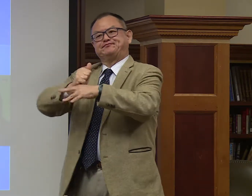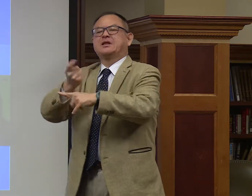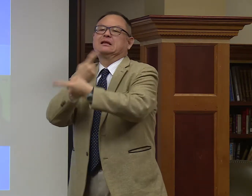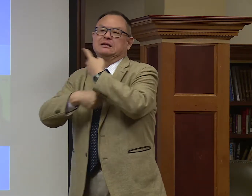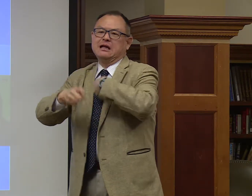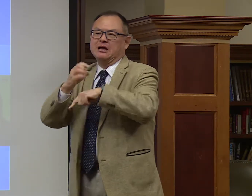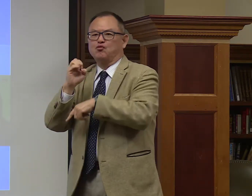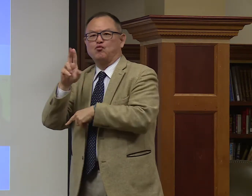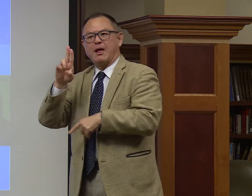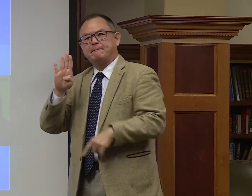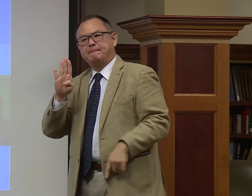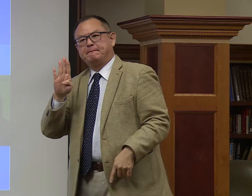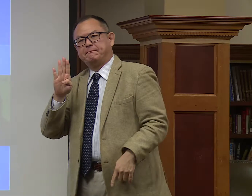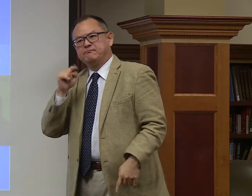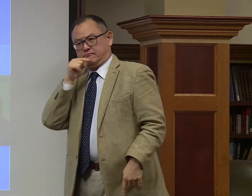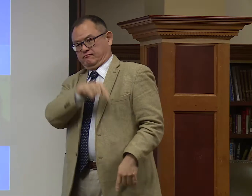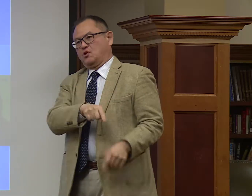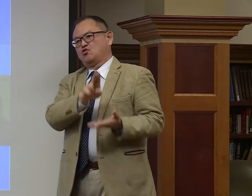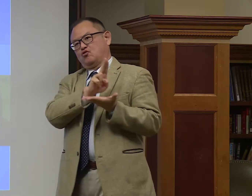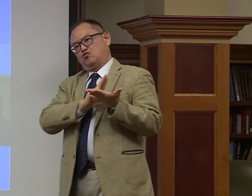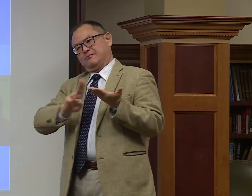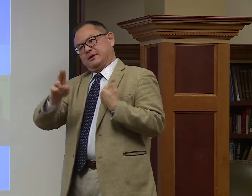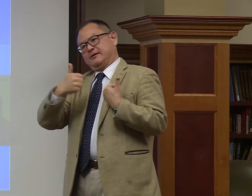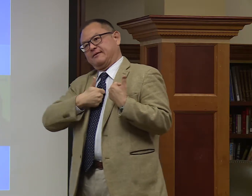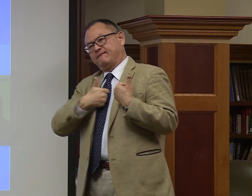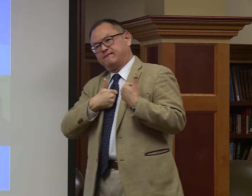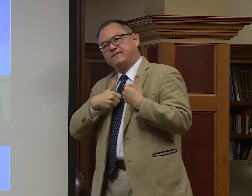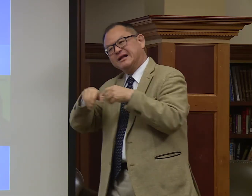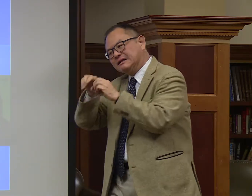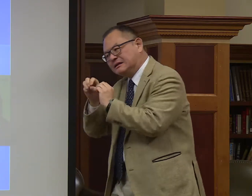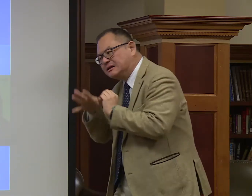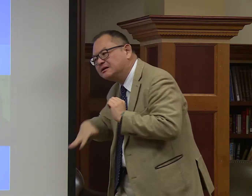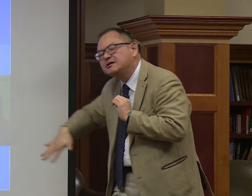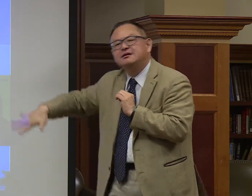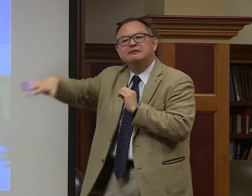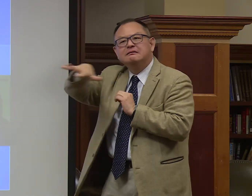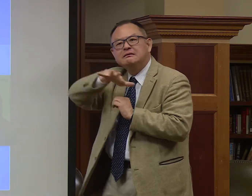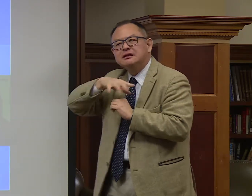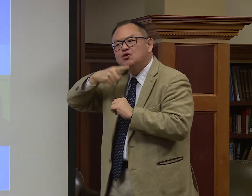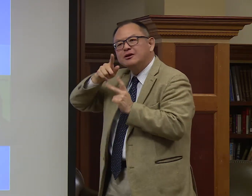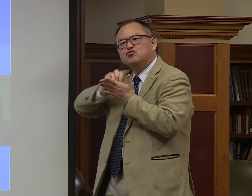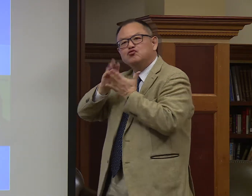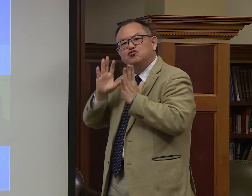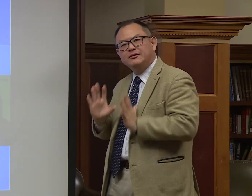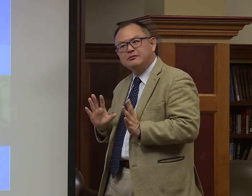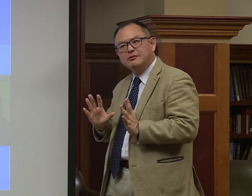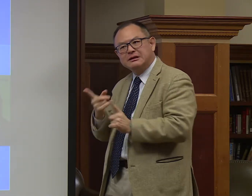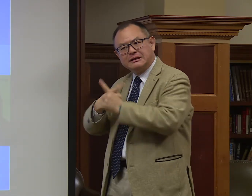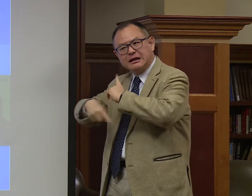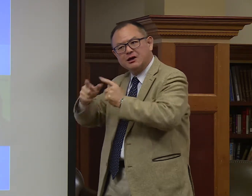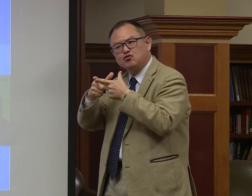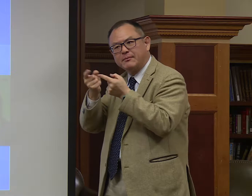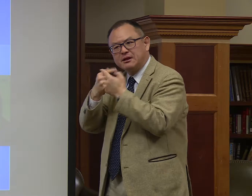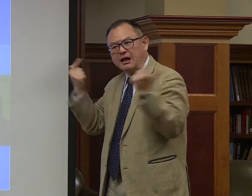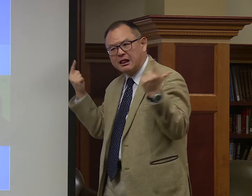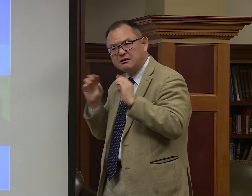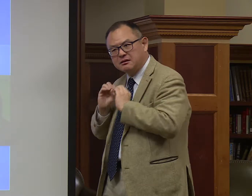I wanted to succeed in this environment, so I set up a sign language club and invited a variety of other students to join me.